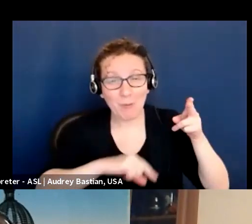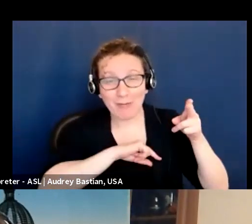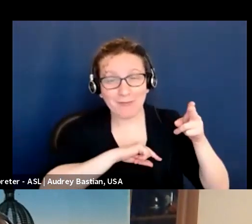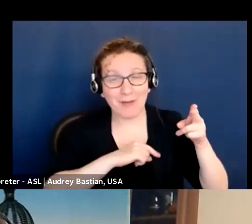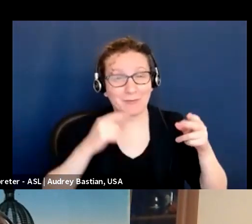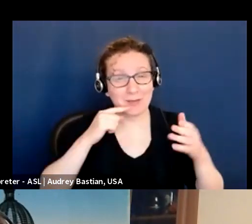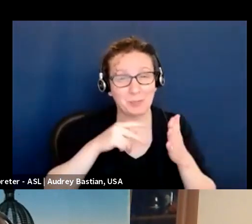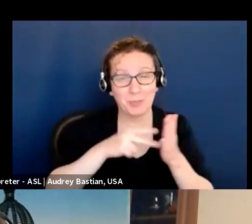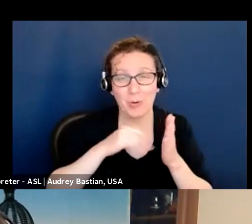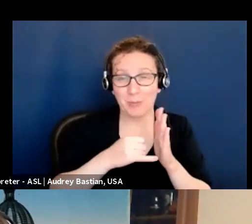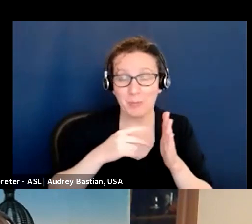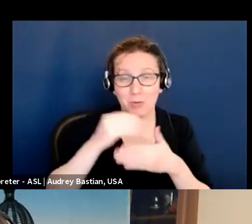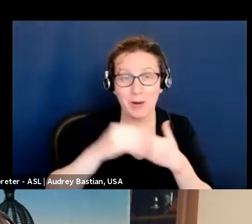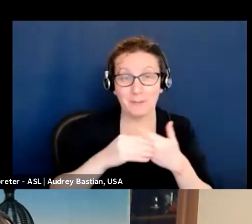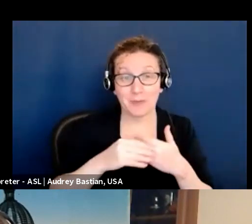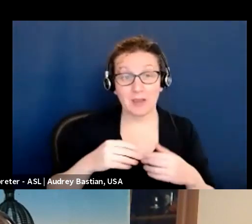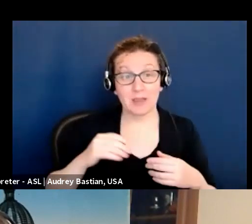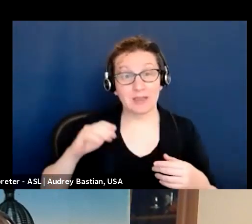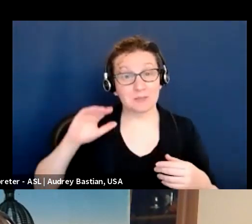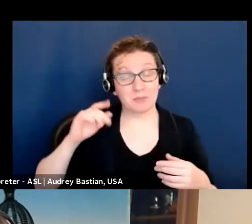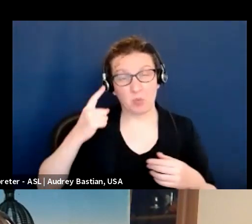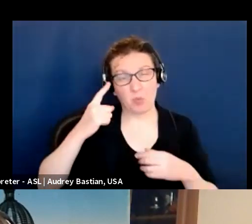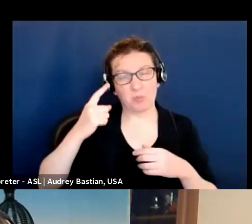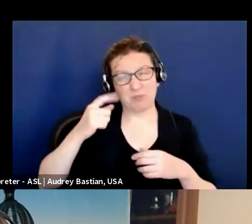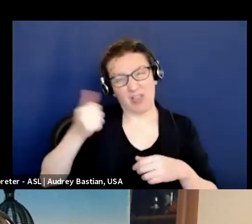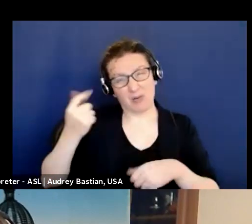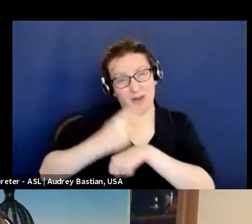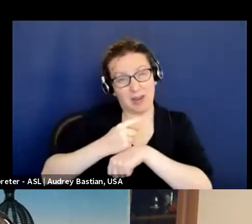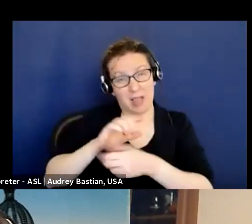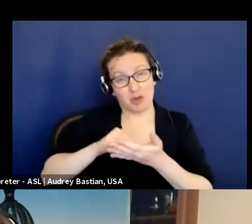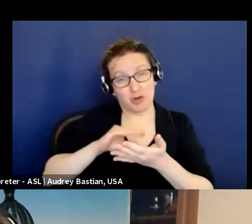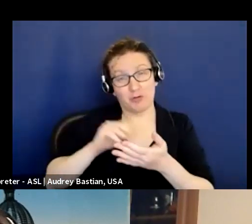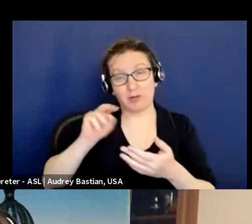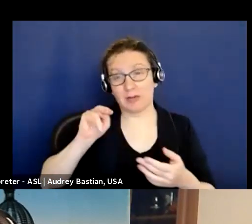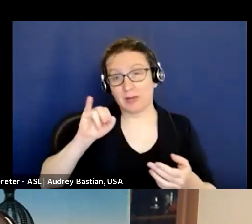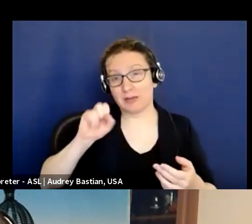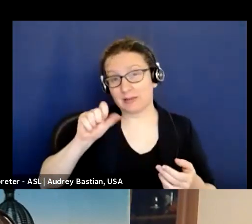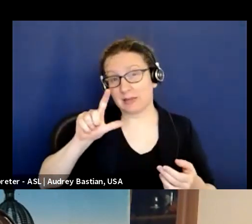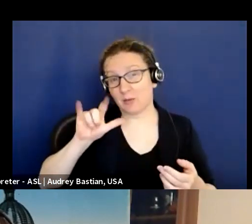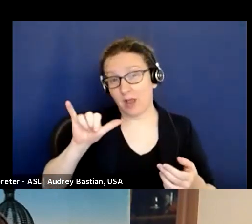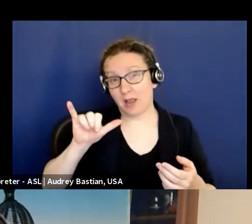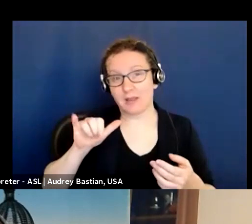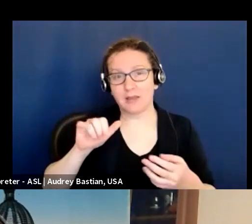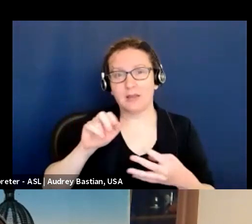but the national security language initiative for youth is pronounced NestleY (NSLIY).